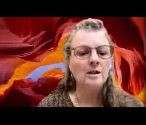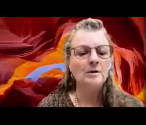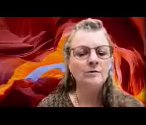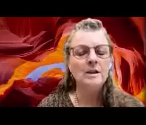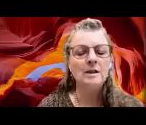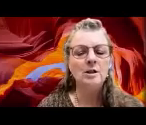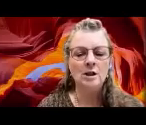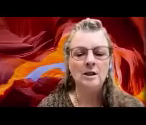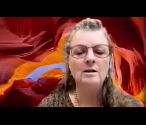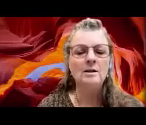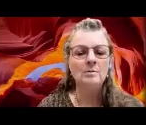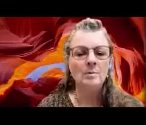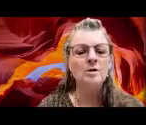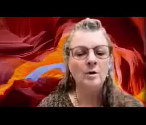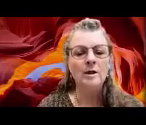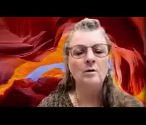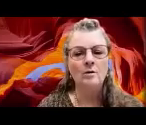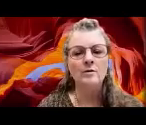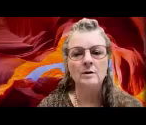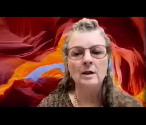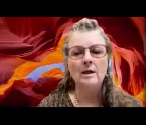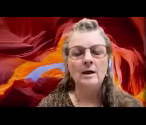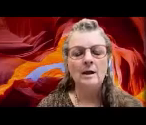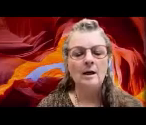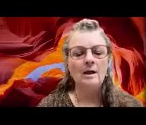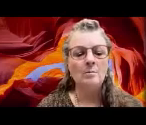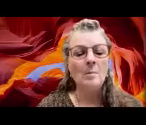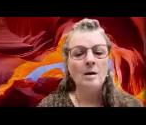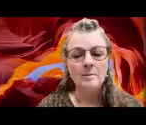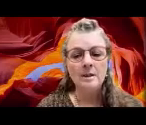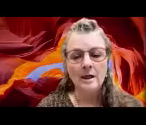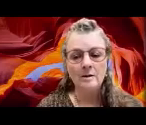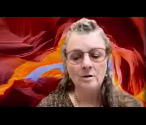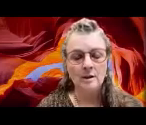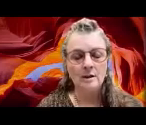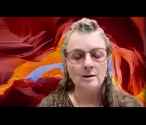the difference in genes is much more in girls and moms actually